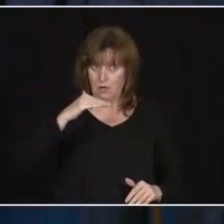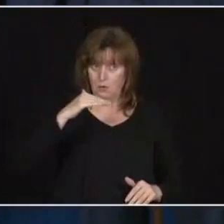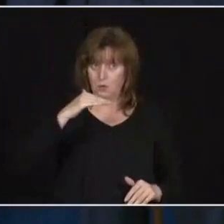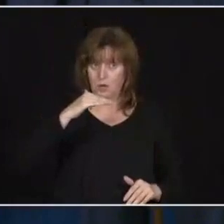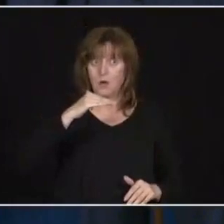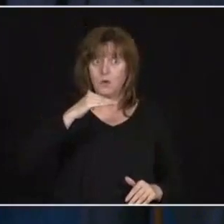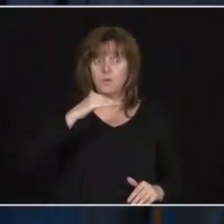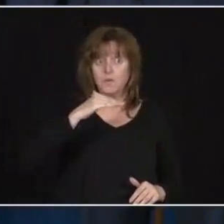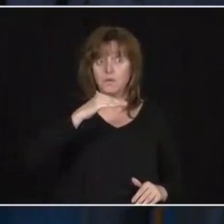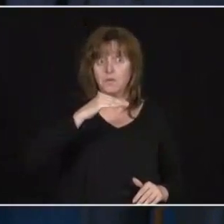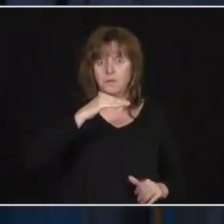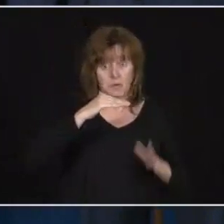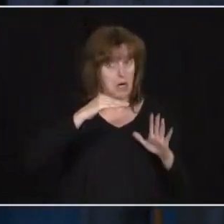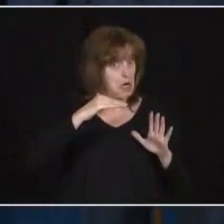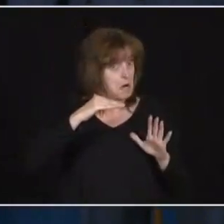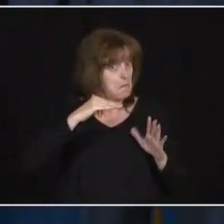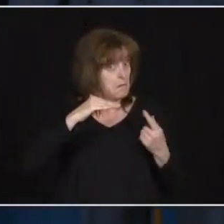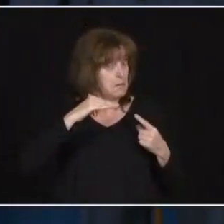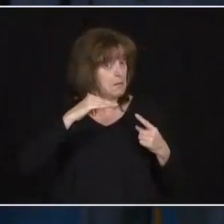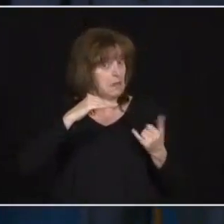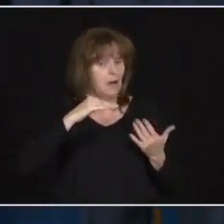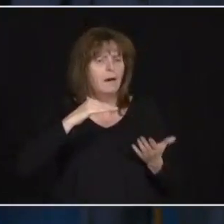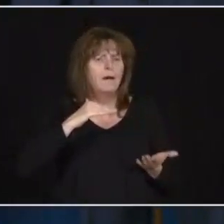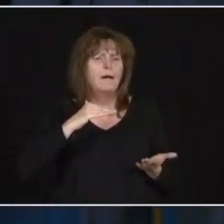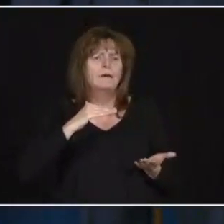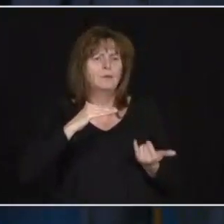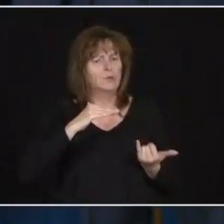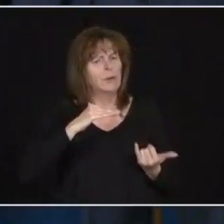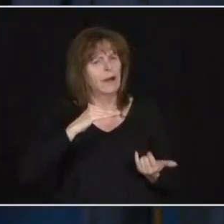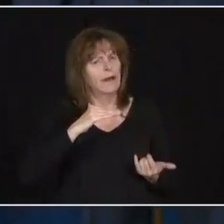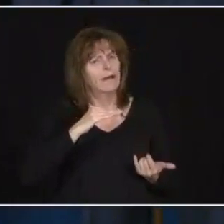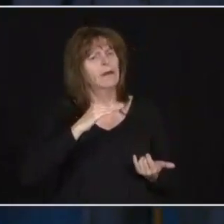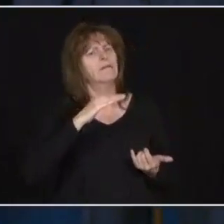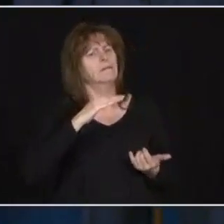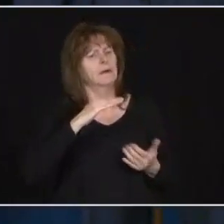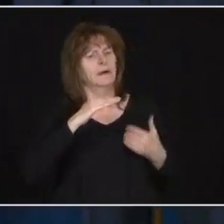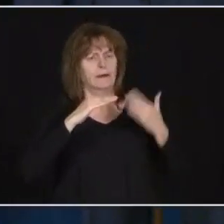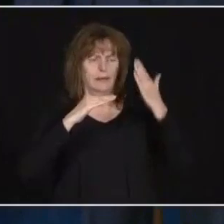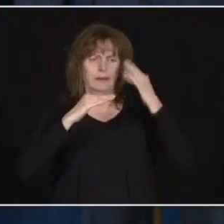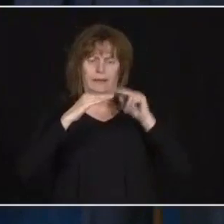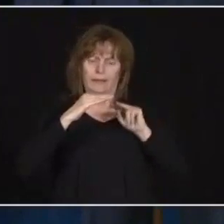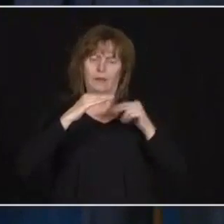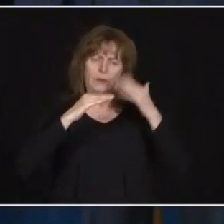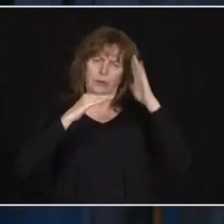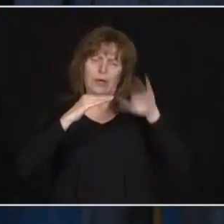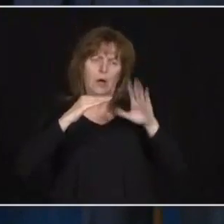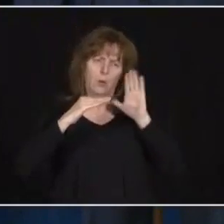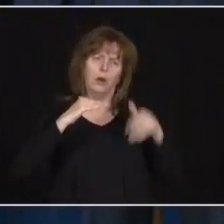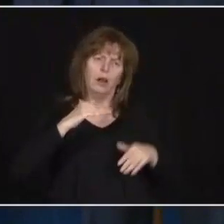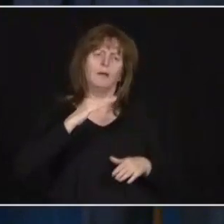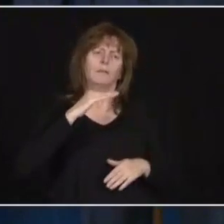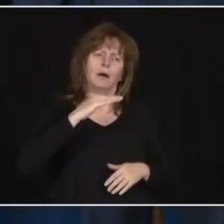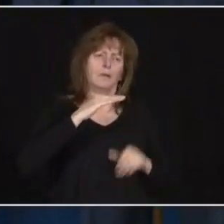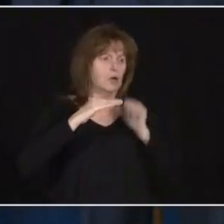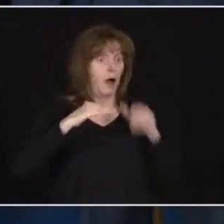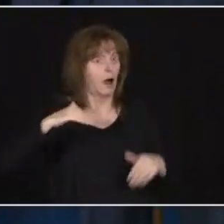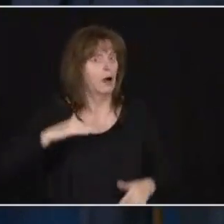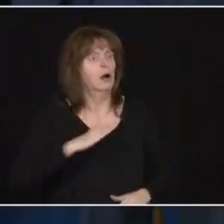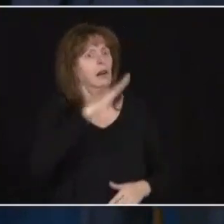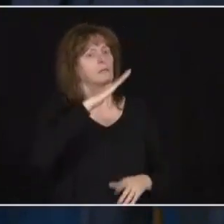that is a very important factor in terms of opening up the economy. We are